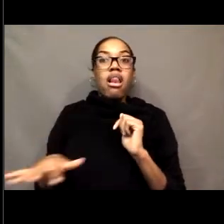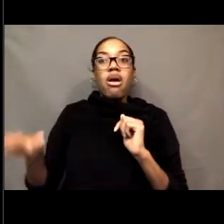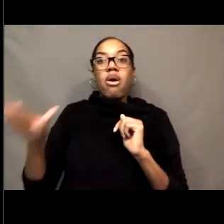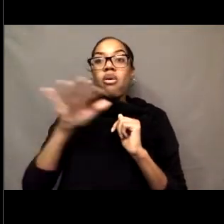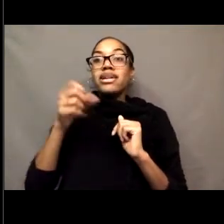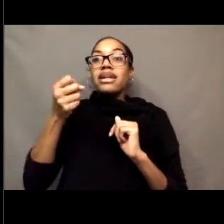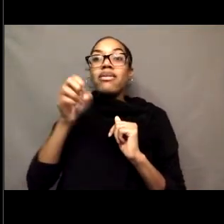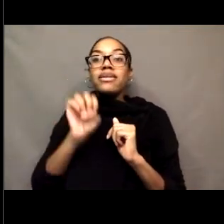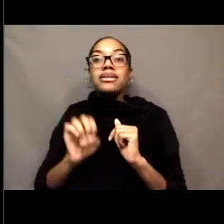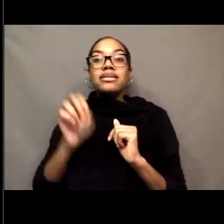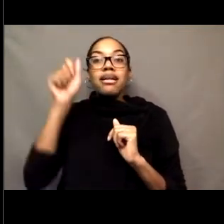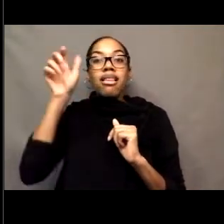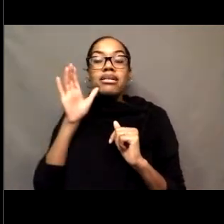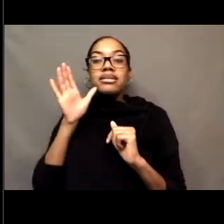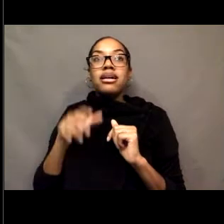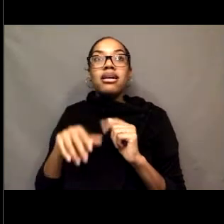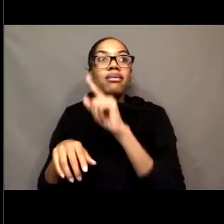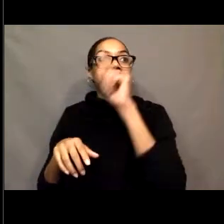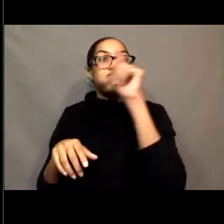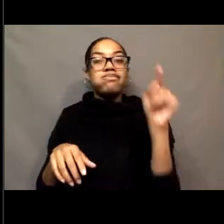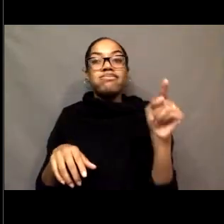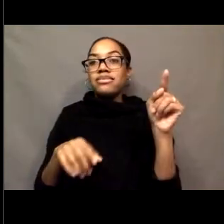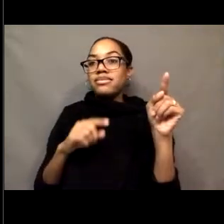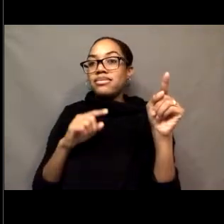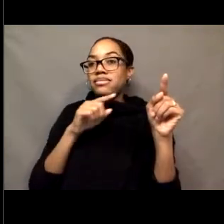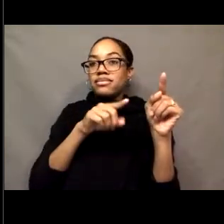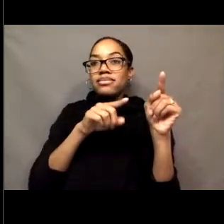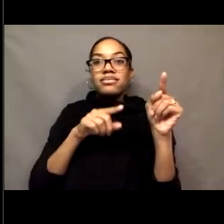and you can find pinto abalone in Central Mexico.